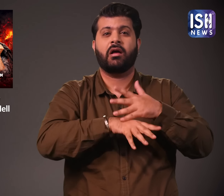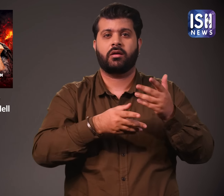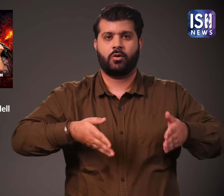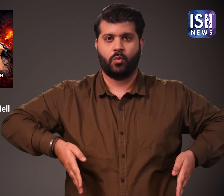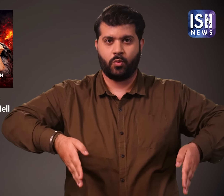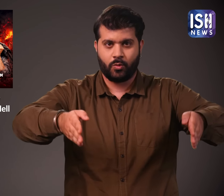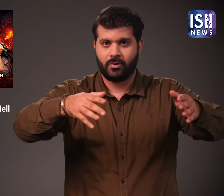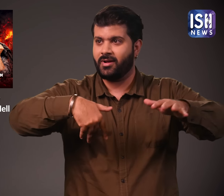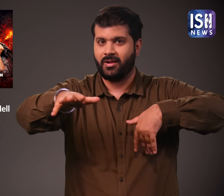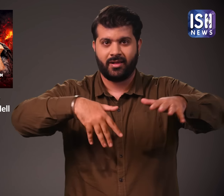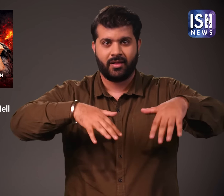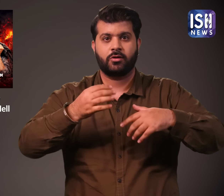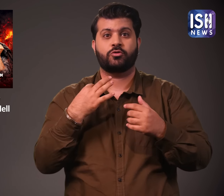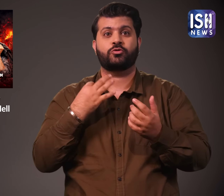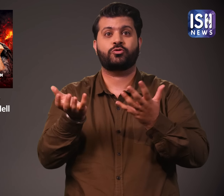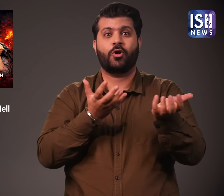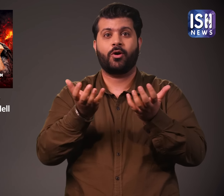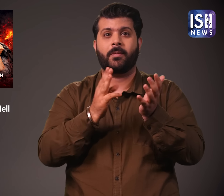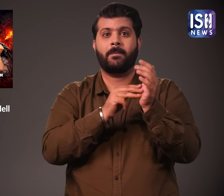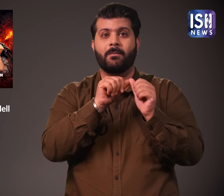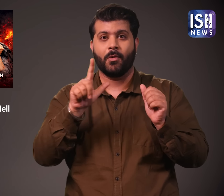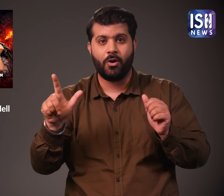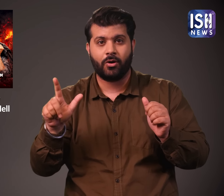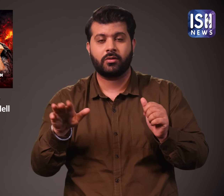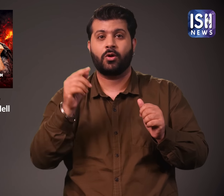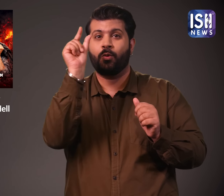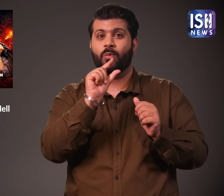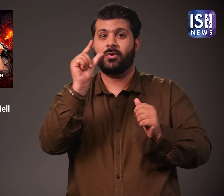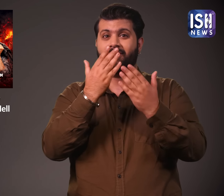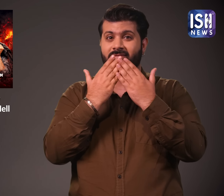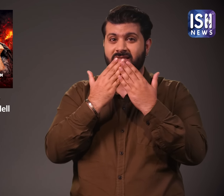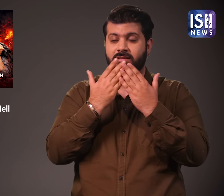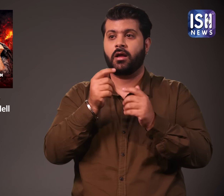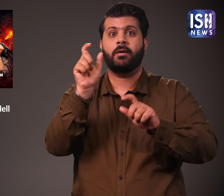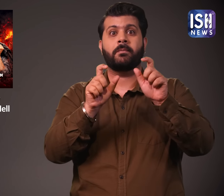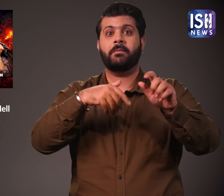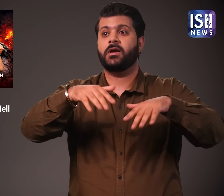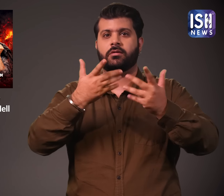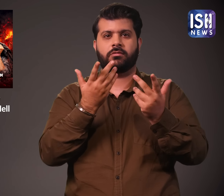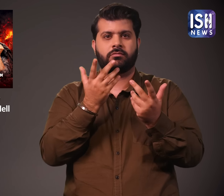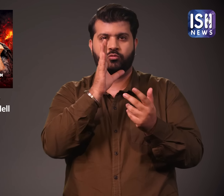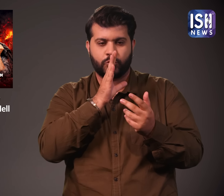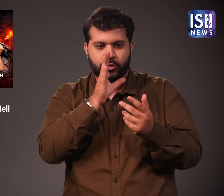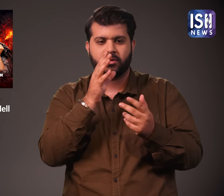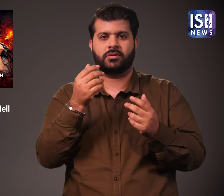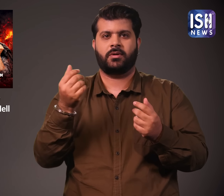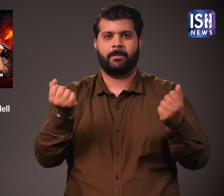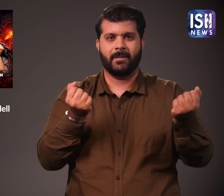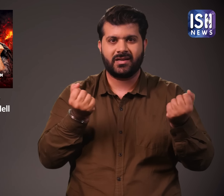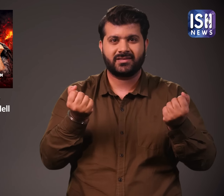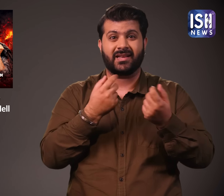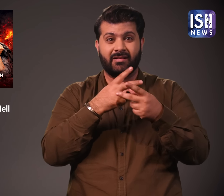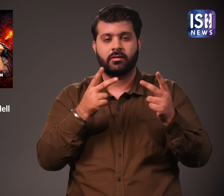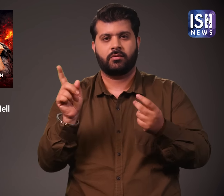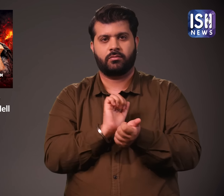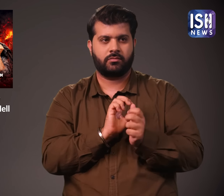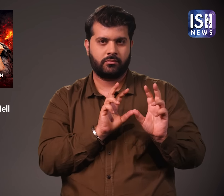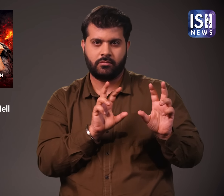These checks happens in streets, shopping malls, universities, and even on public transport.